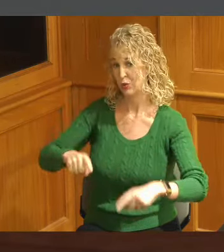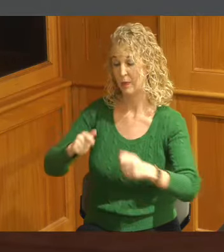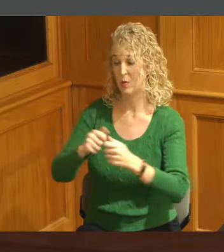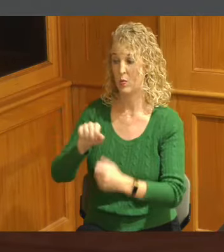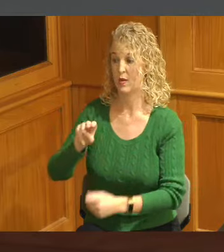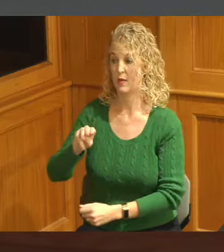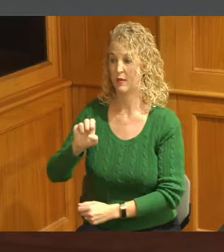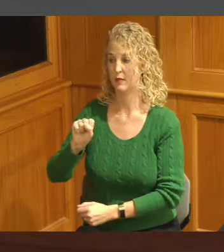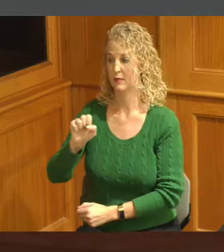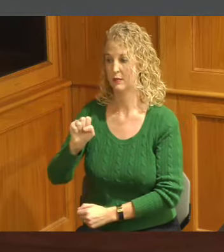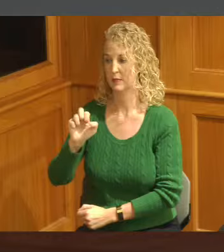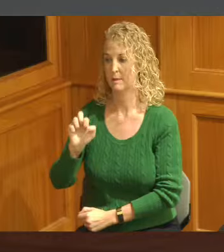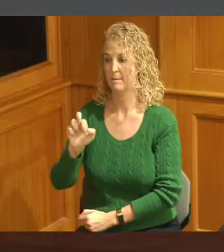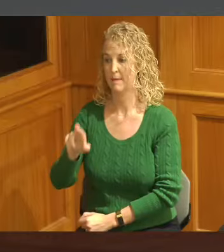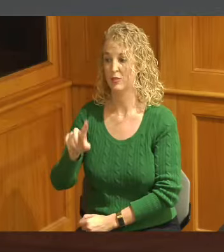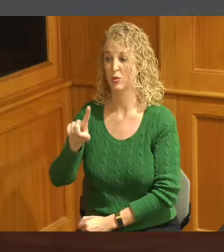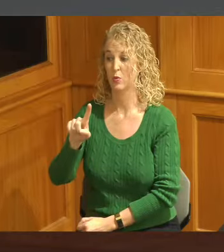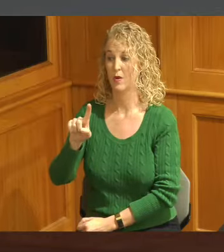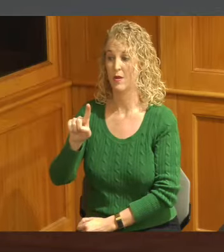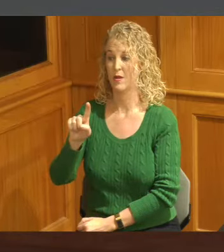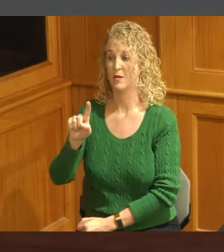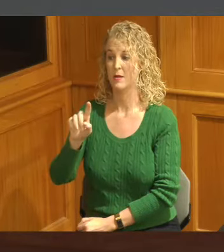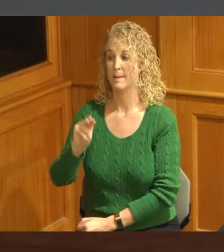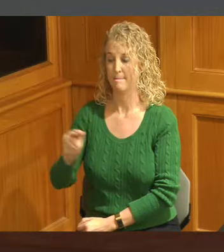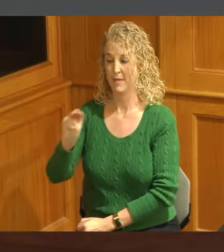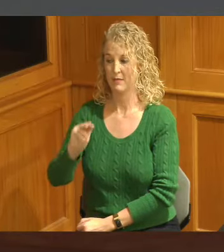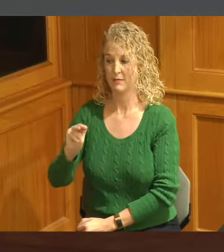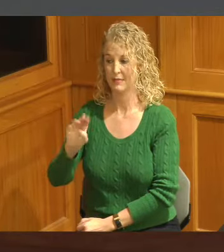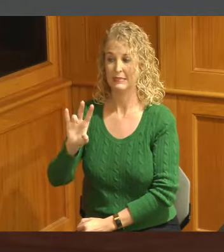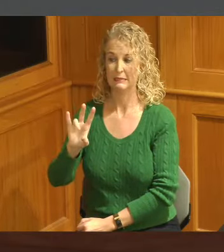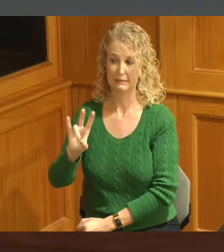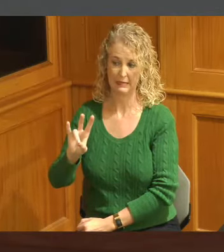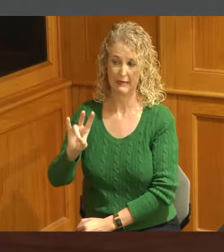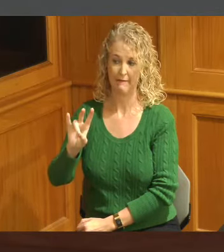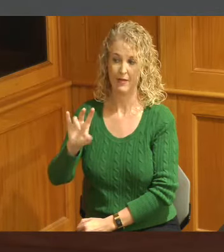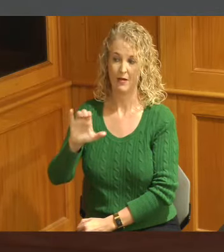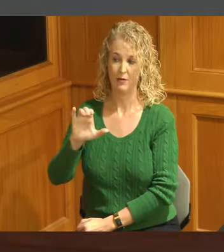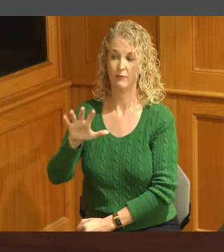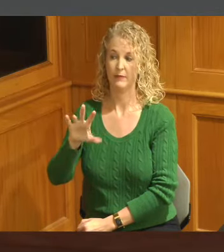construction management services to complete the club VT vertical transportation projects